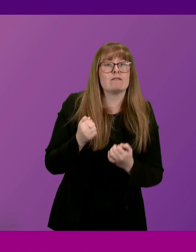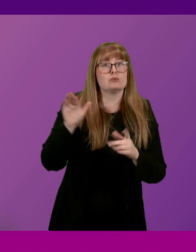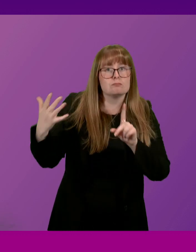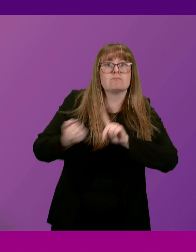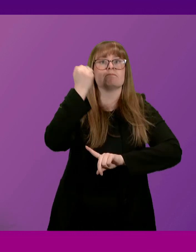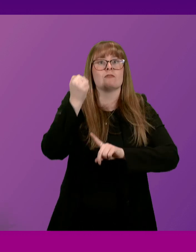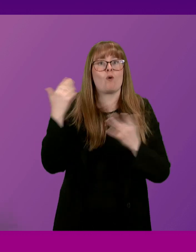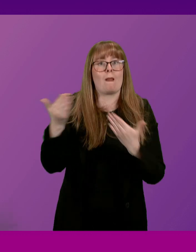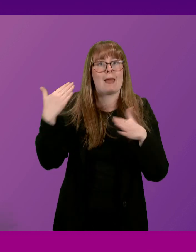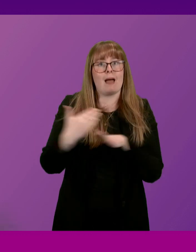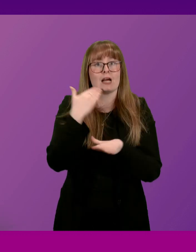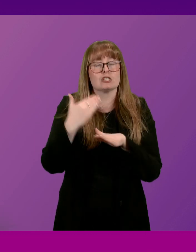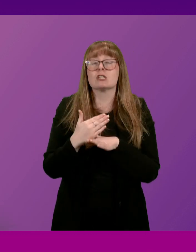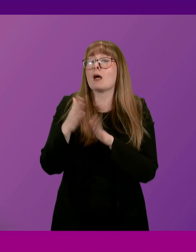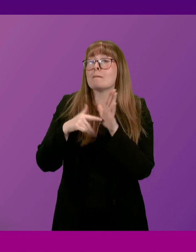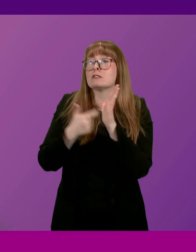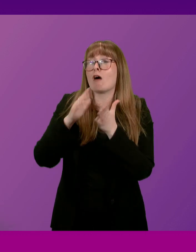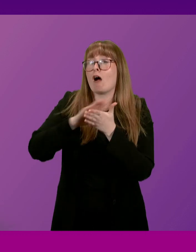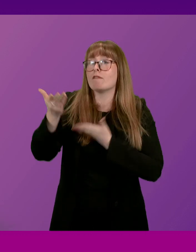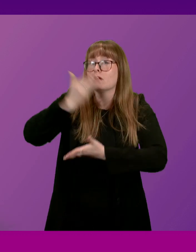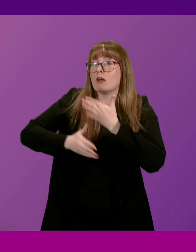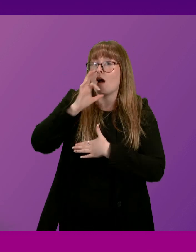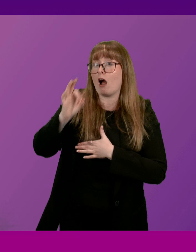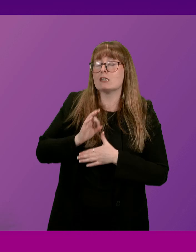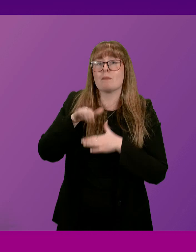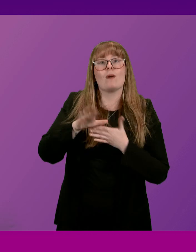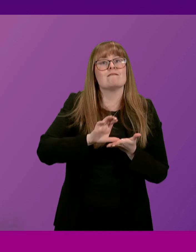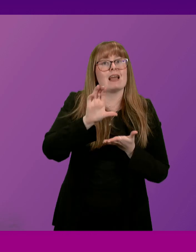Lastly, Mr Harvie asked me about investors. I want to make it clear